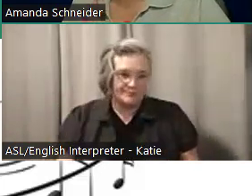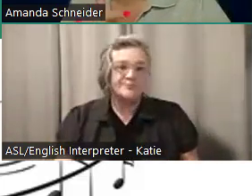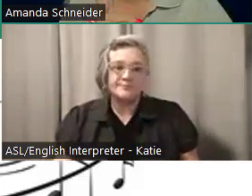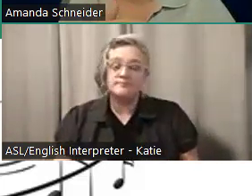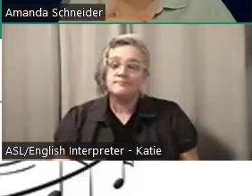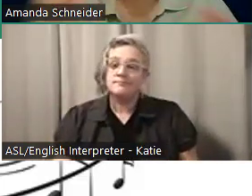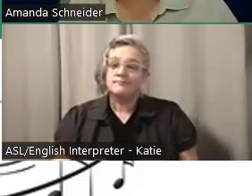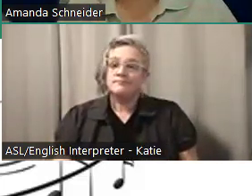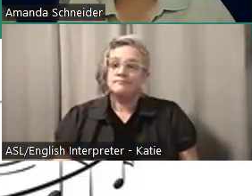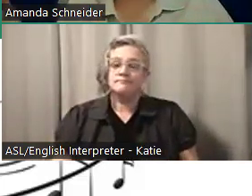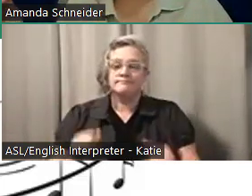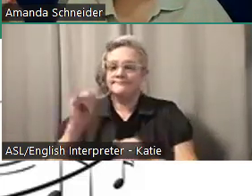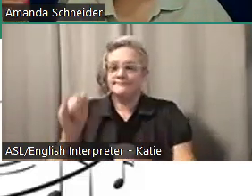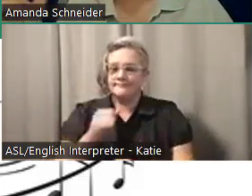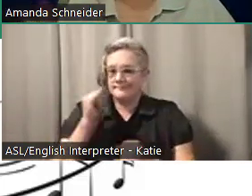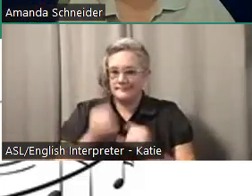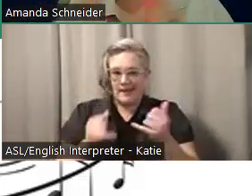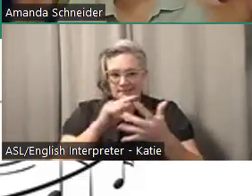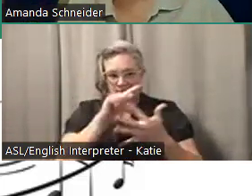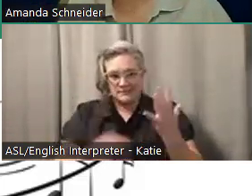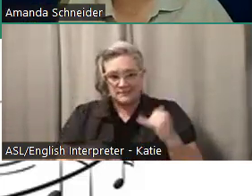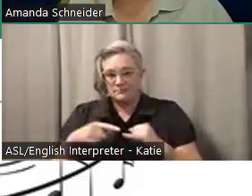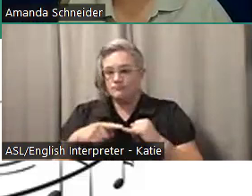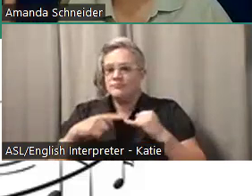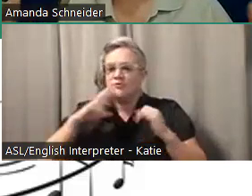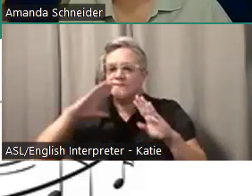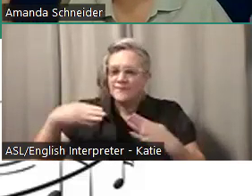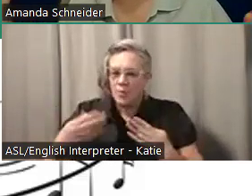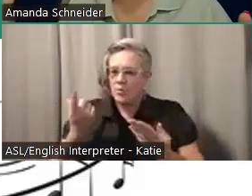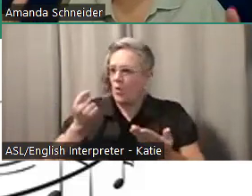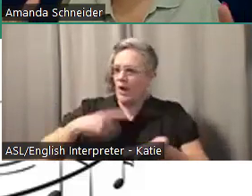And lastly, just calling attention to print. It's surrounding us in our environment,